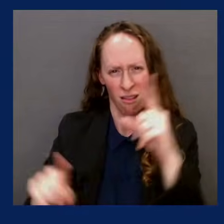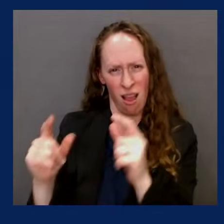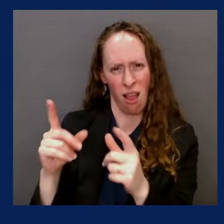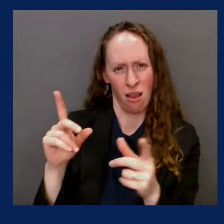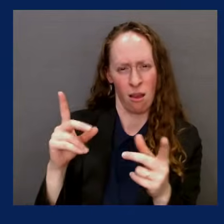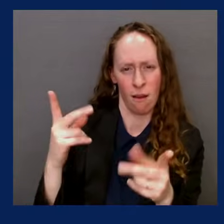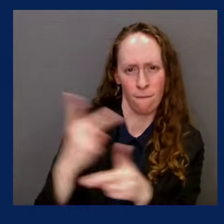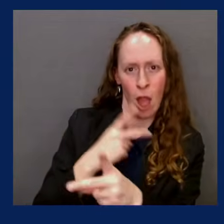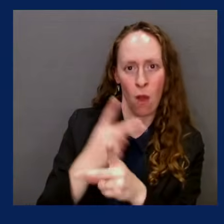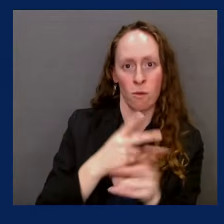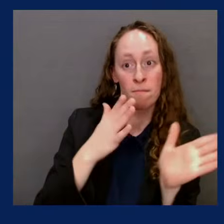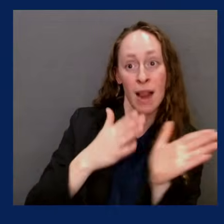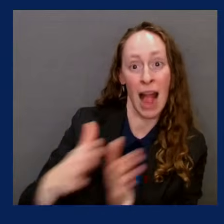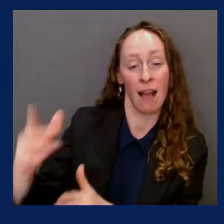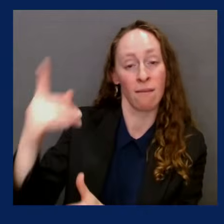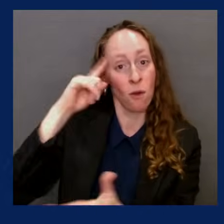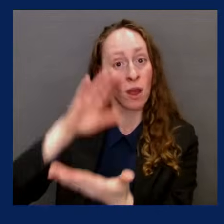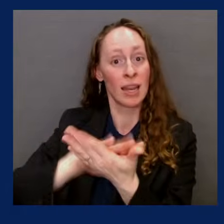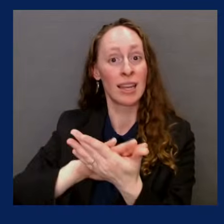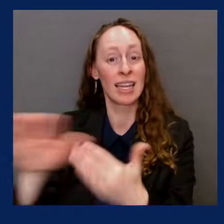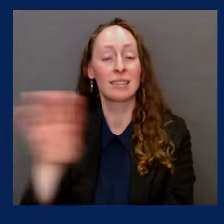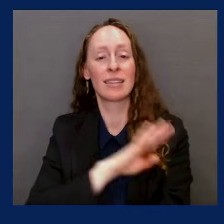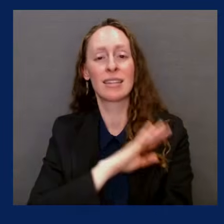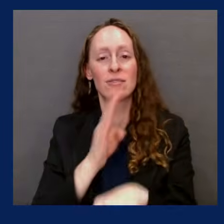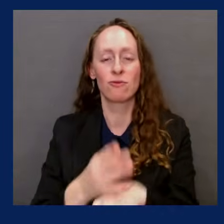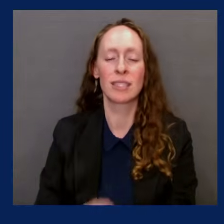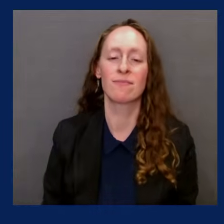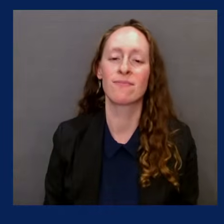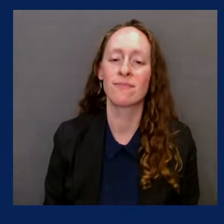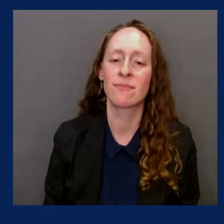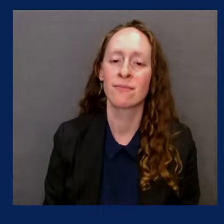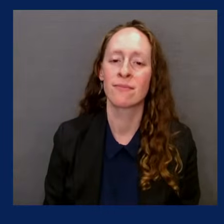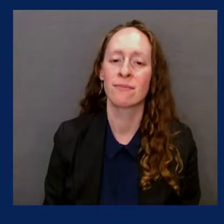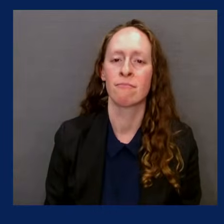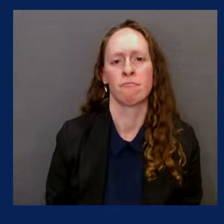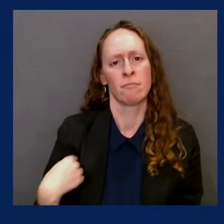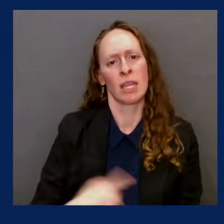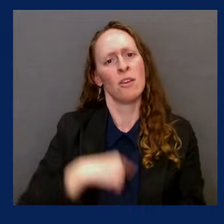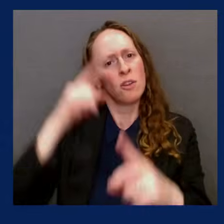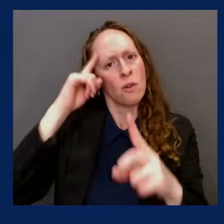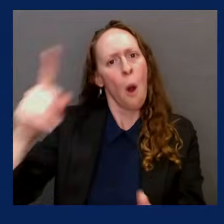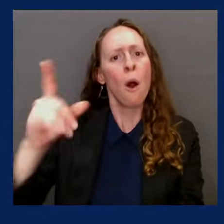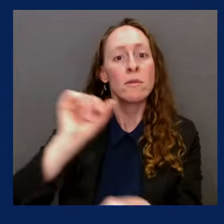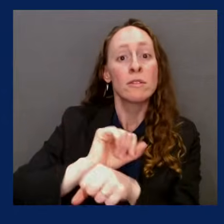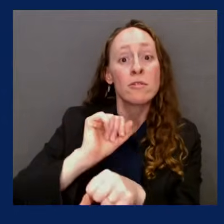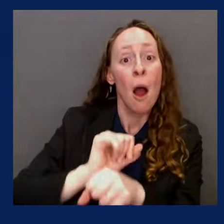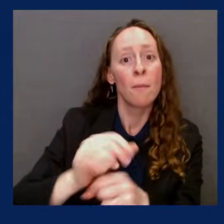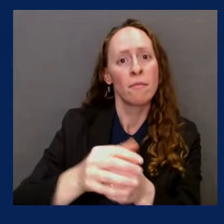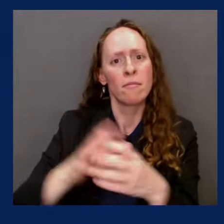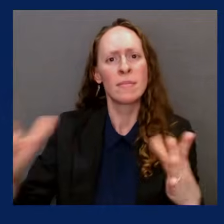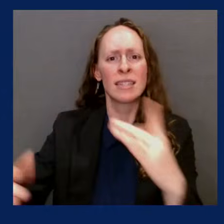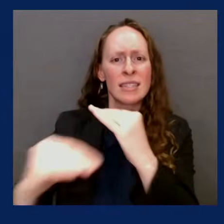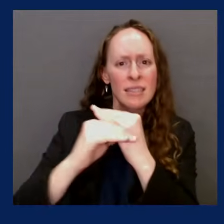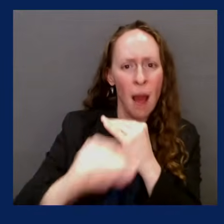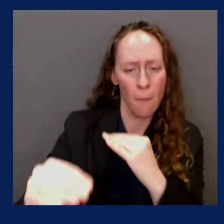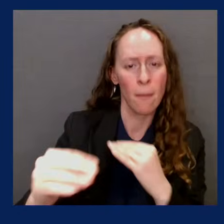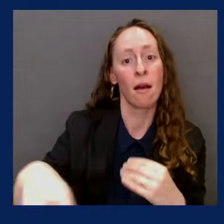reliable, and transparent supply chains for critical minerals. Of course, Australia has abundant supplies